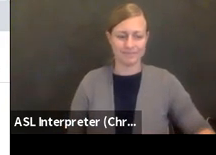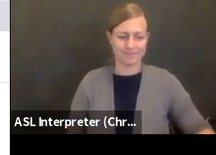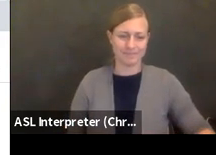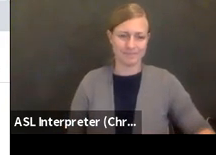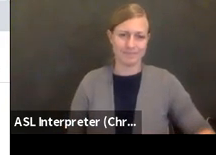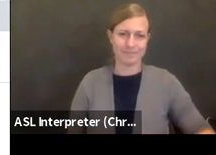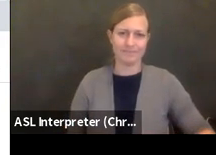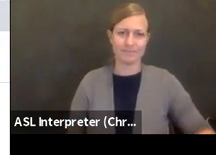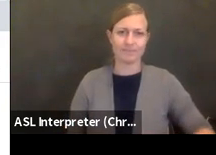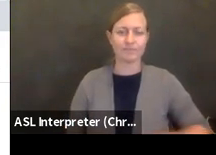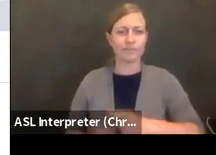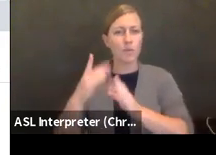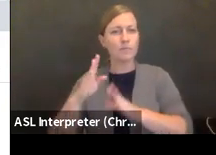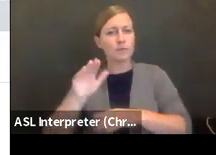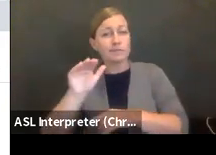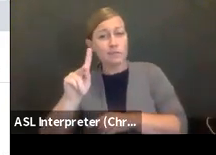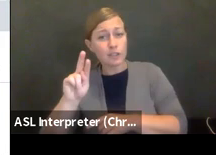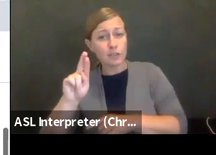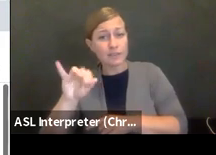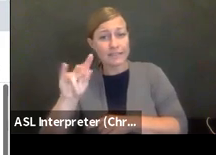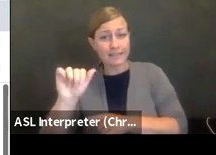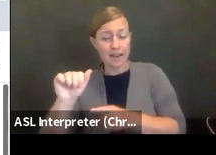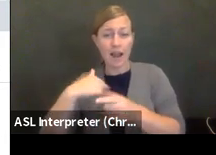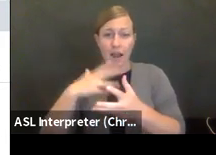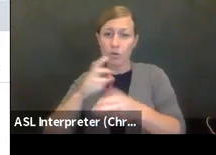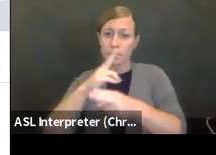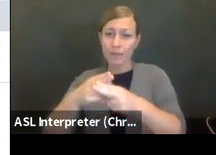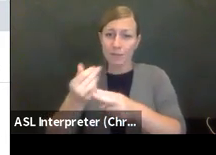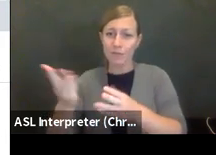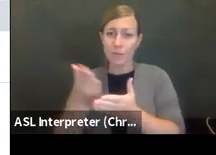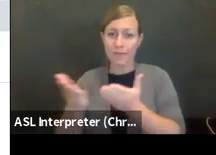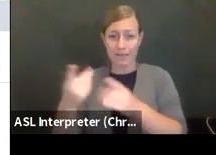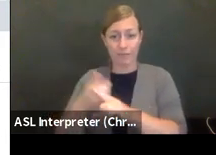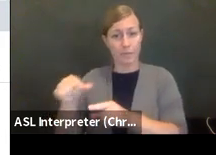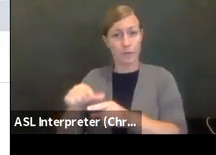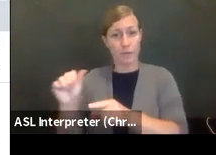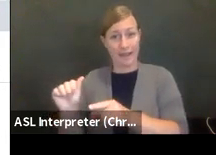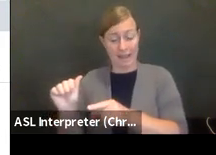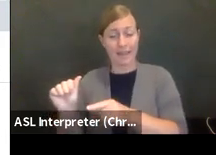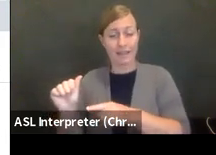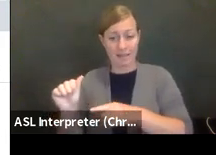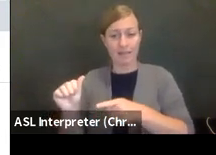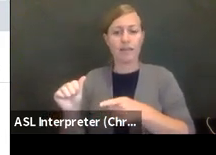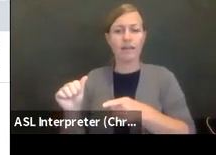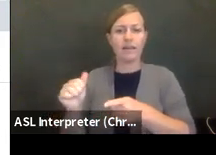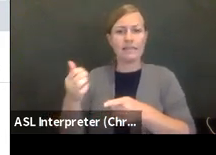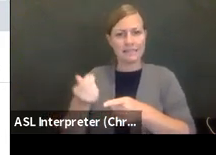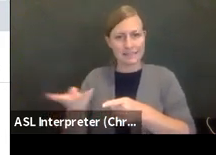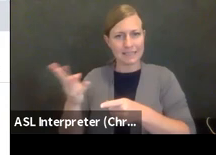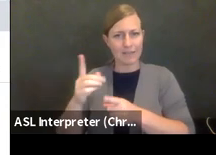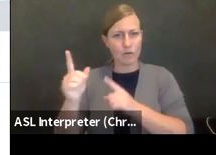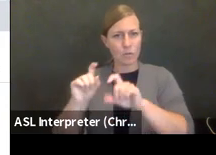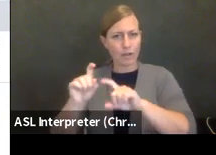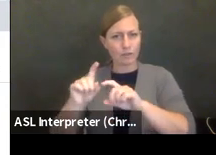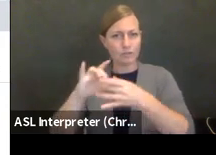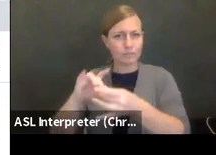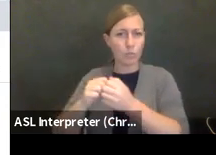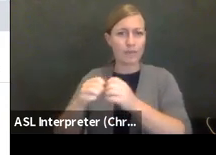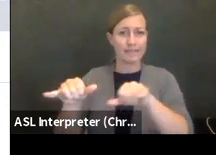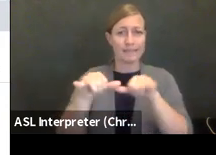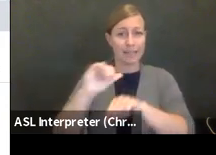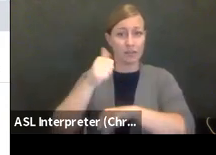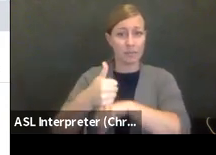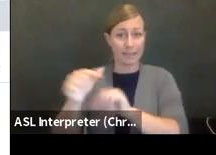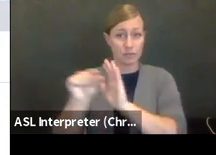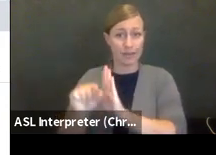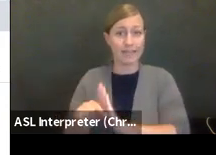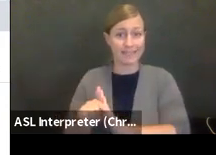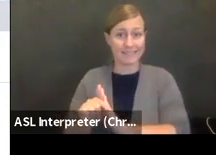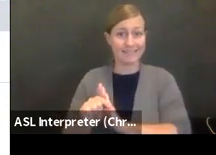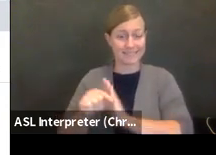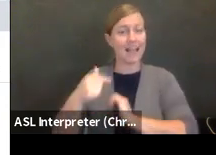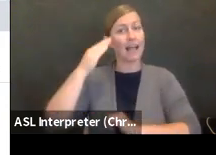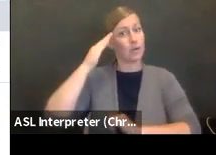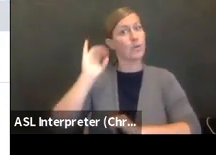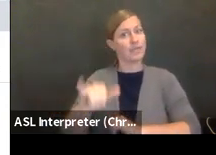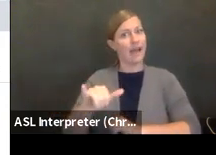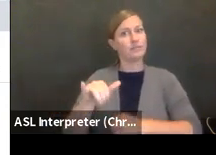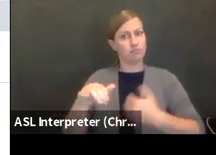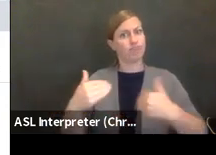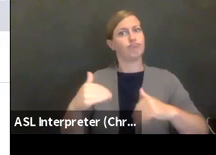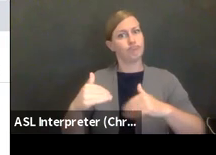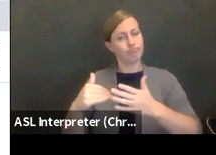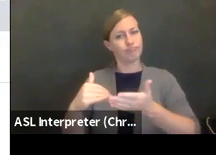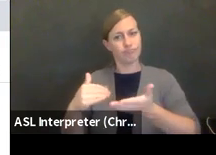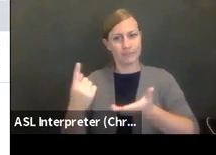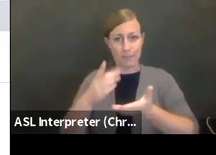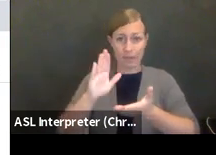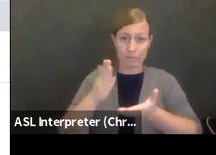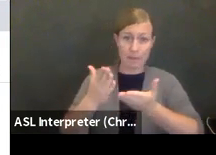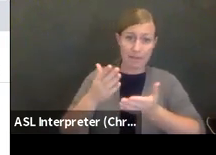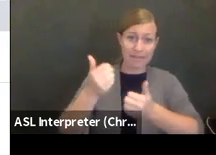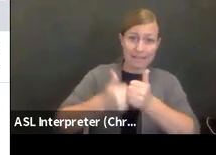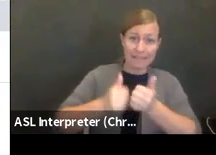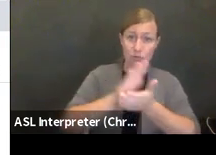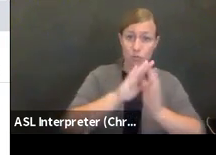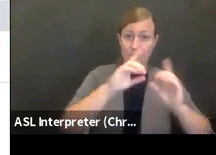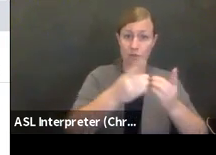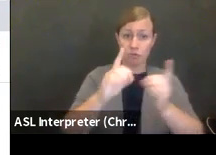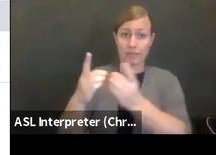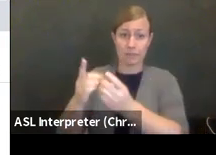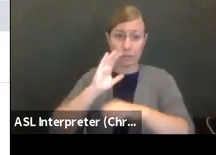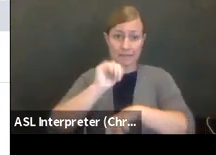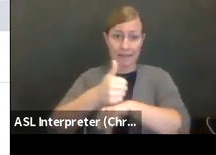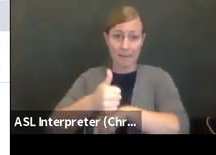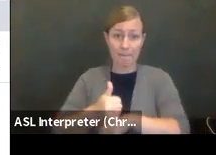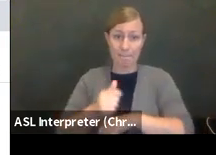Katherine Livick - ESD 112: Christina. I wanted to bring up a couple of things that are in the Q AMP. A and I've seen several questions about standards based grading, which as I know that that would probably be something that maybe your district would have to set up. Do you have any insight on that for participants.